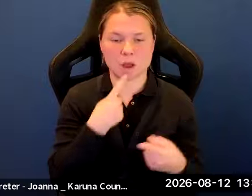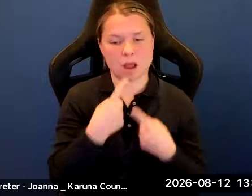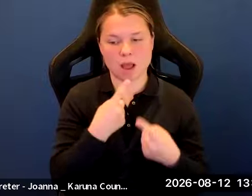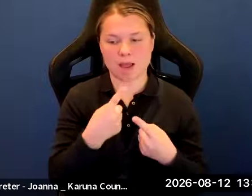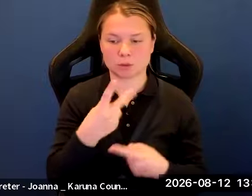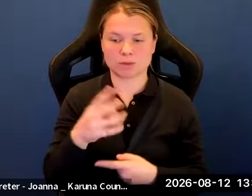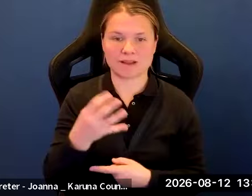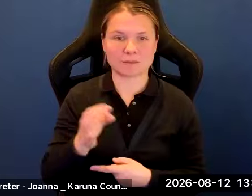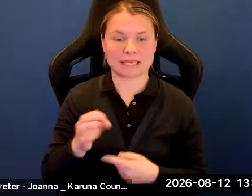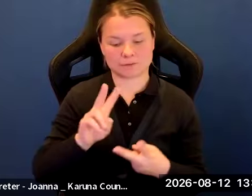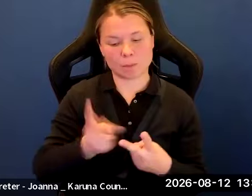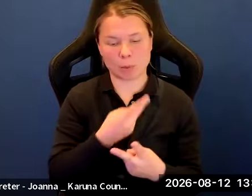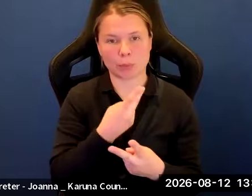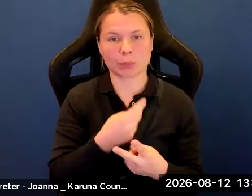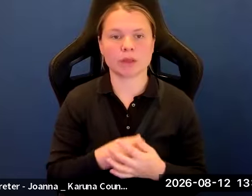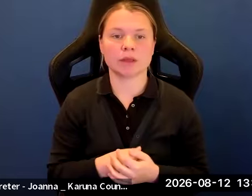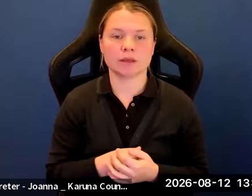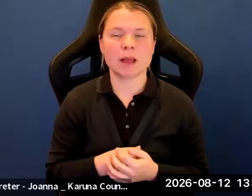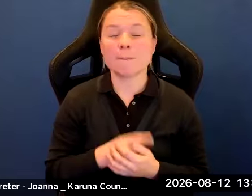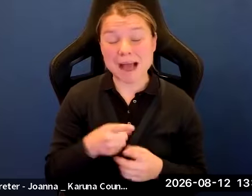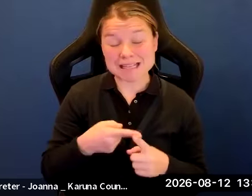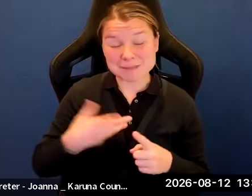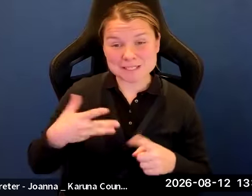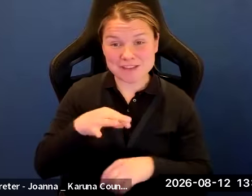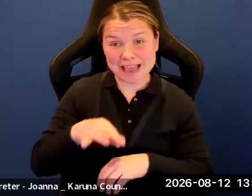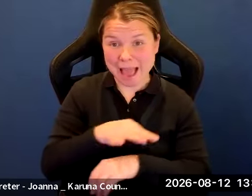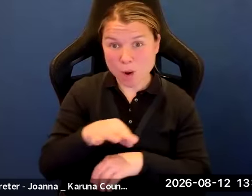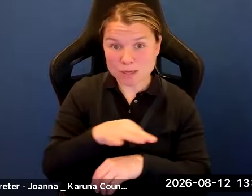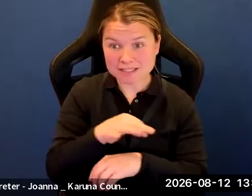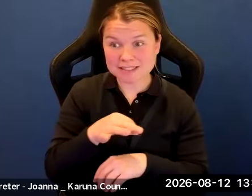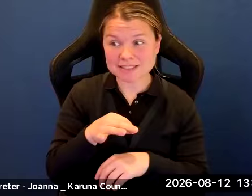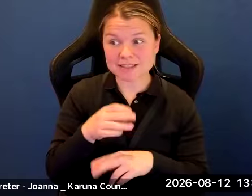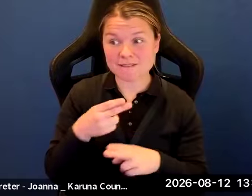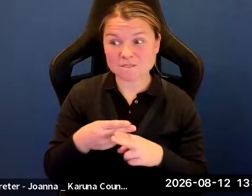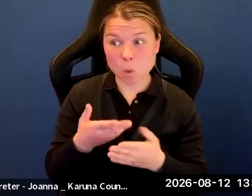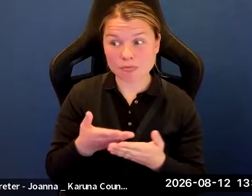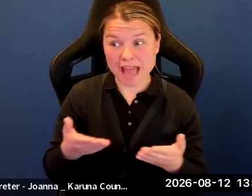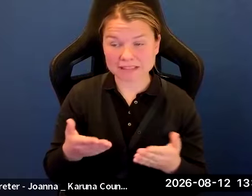for people's career development that their